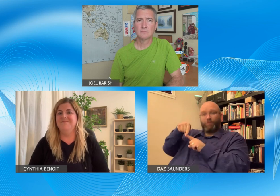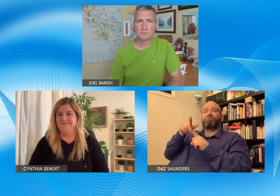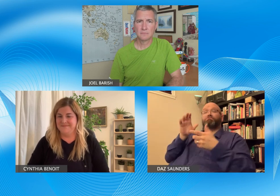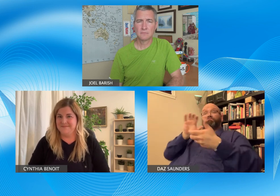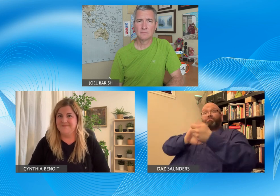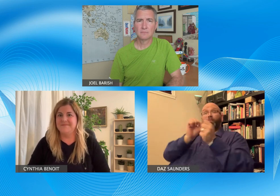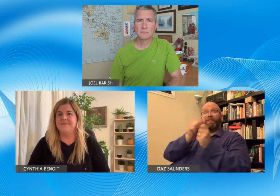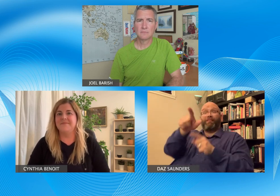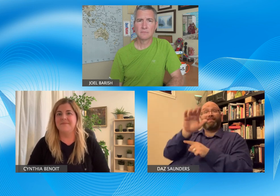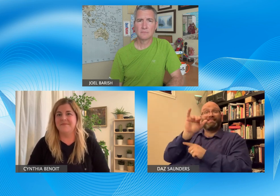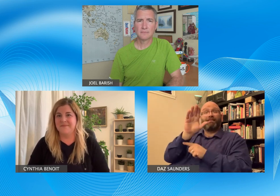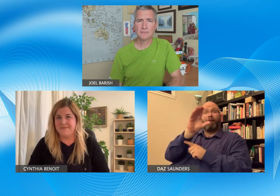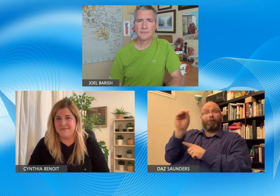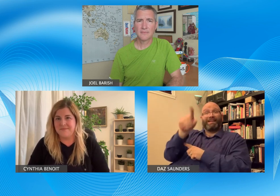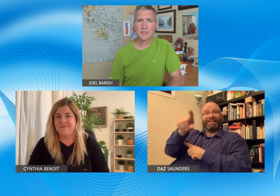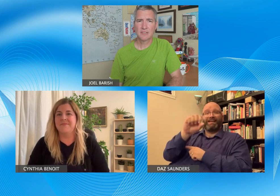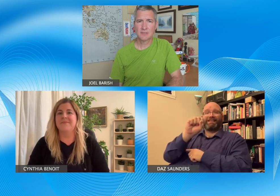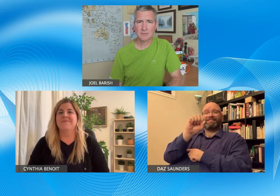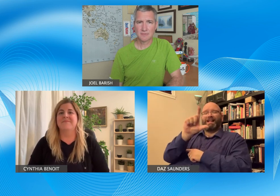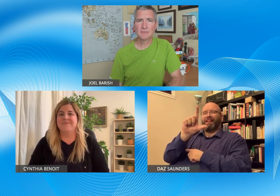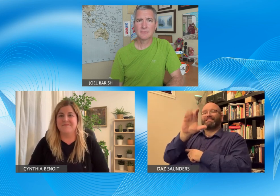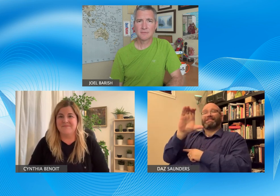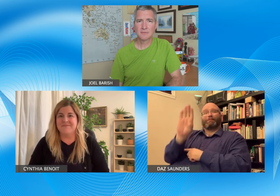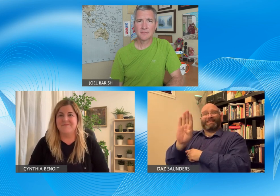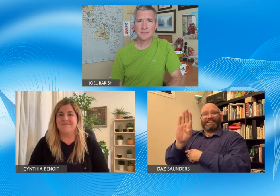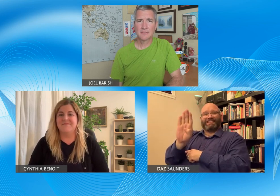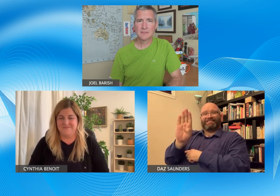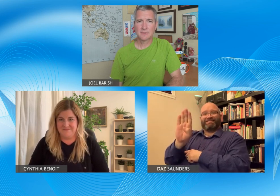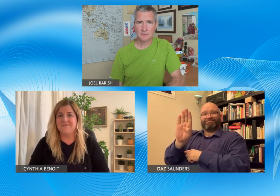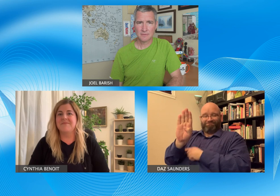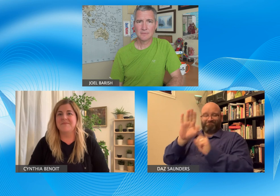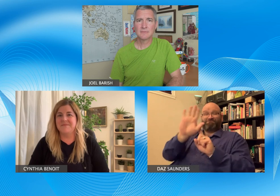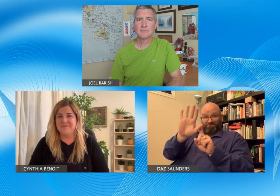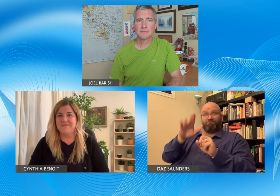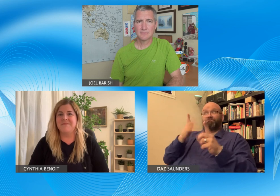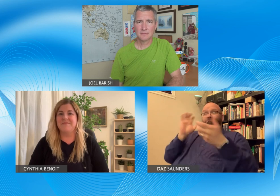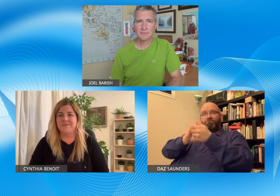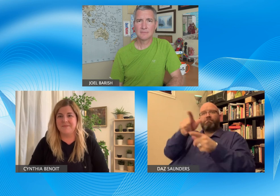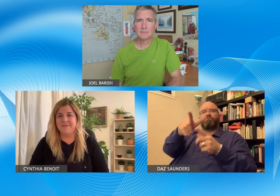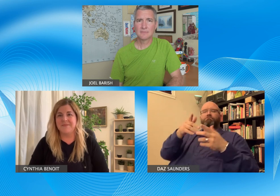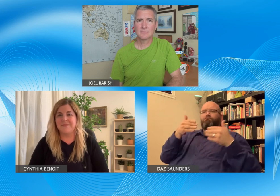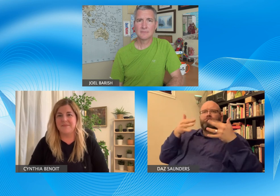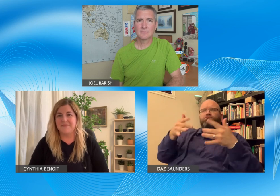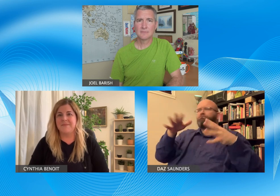That research group collaborates with Cynthia’s company, SLCB. Once the partnership was established,